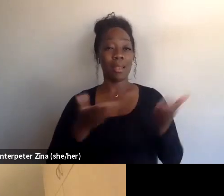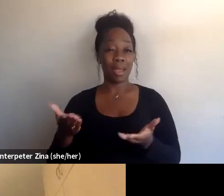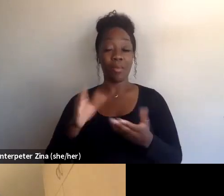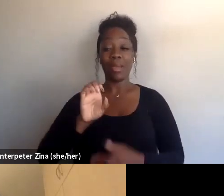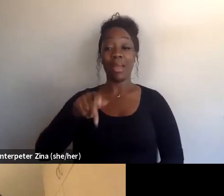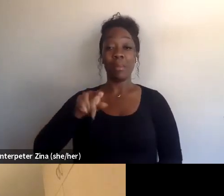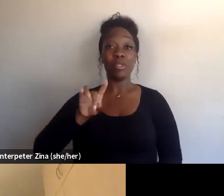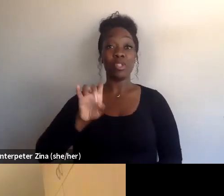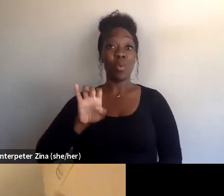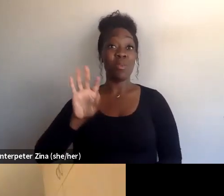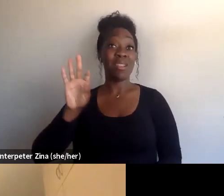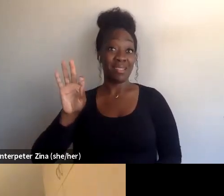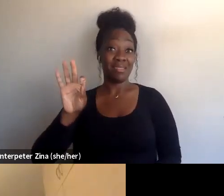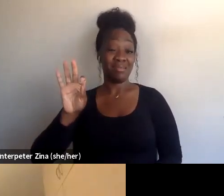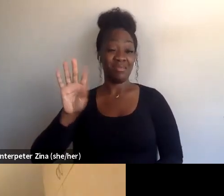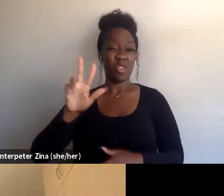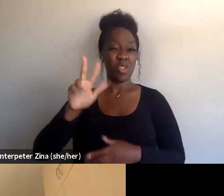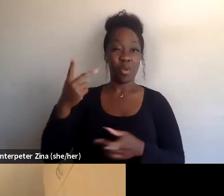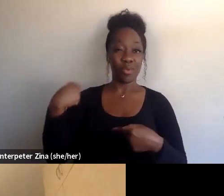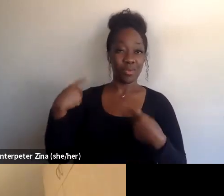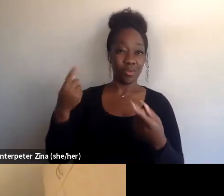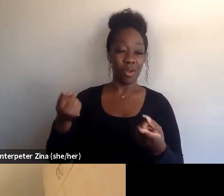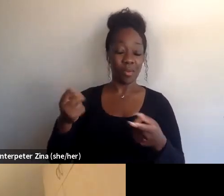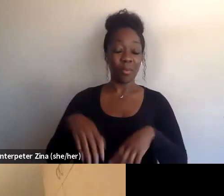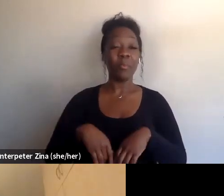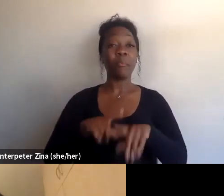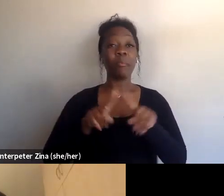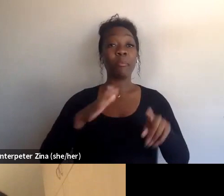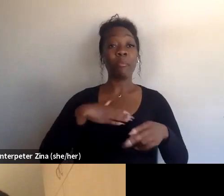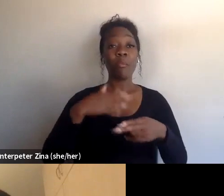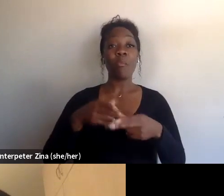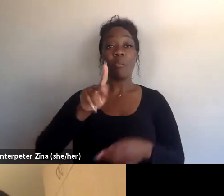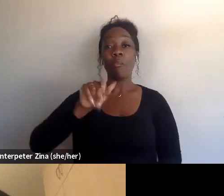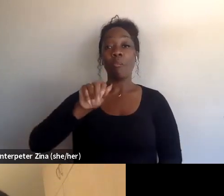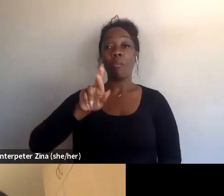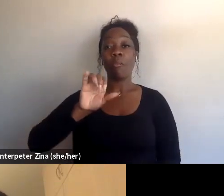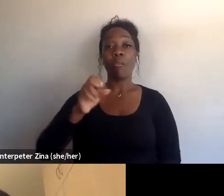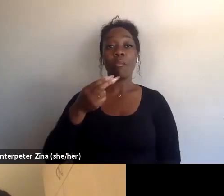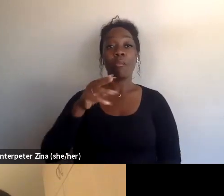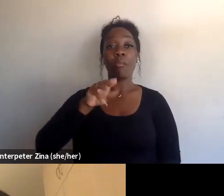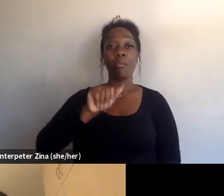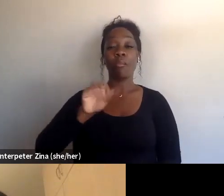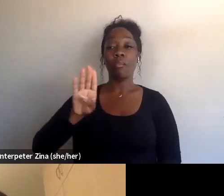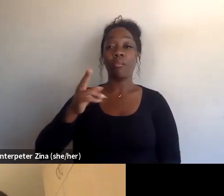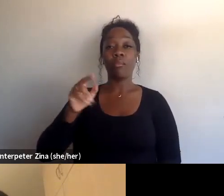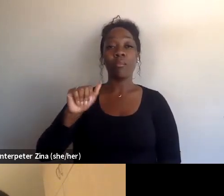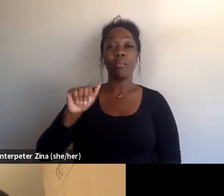and sort of 9th one of the larger series. My name is Karishma Bhagani and your official question asker and host of the series.